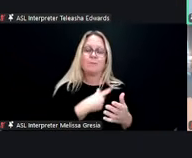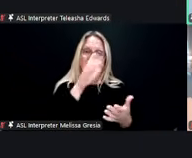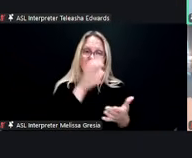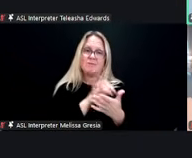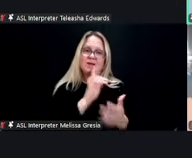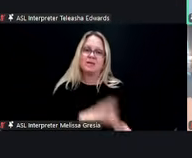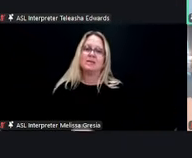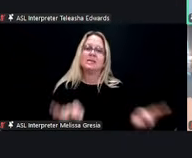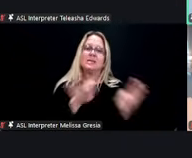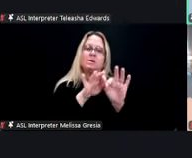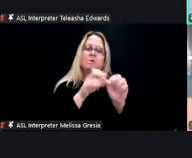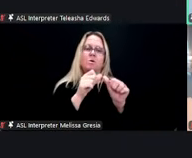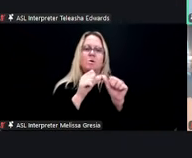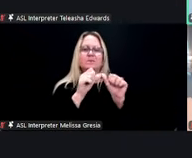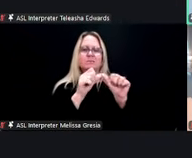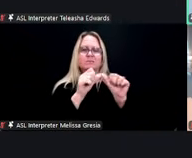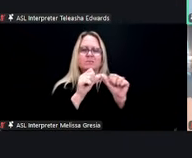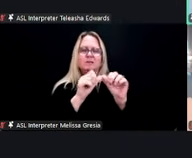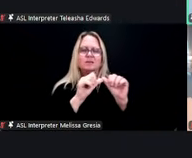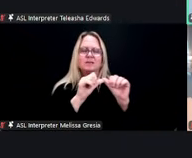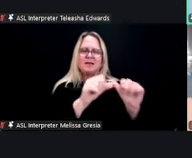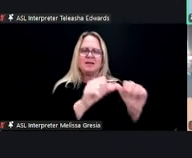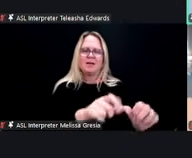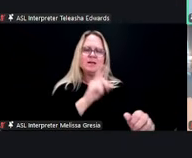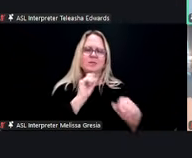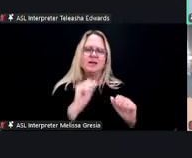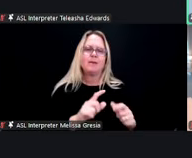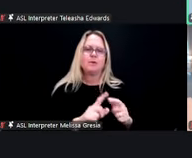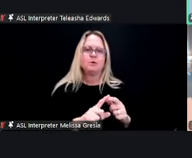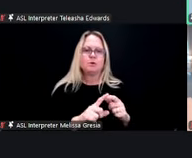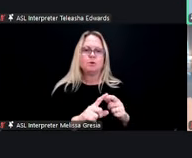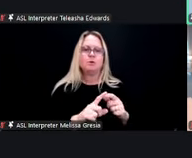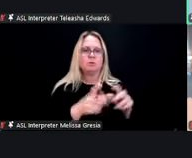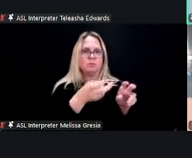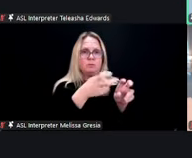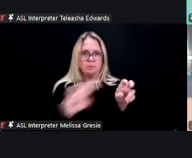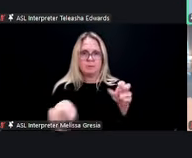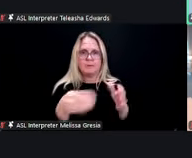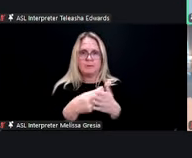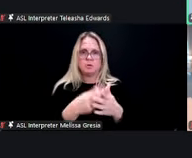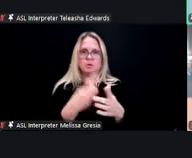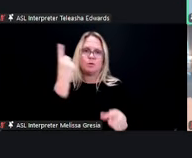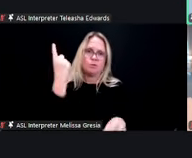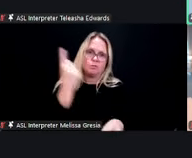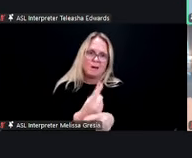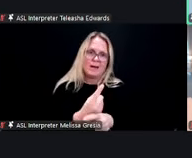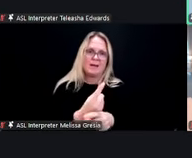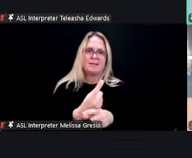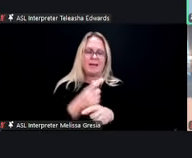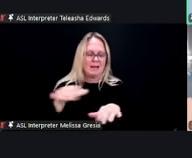sustainability is being able to direct these dollars to the right activities. And we know